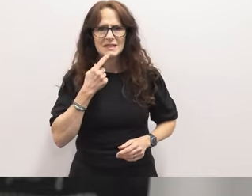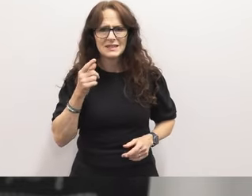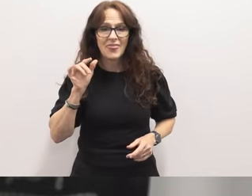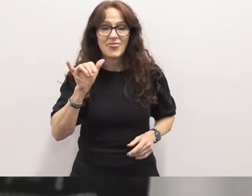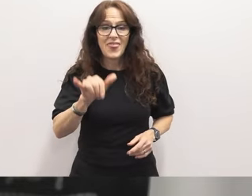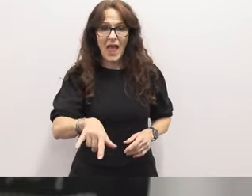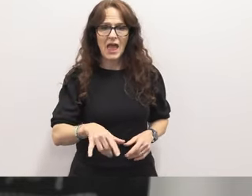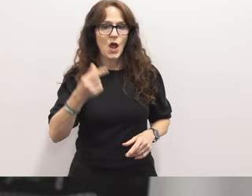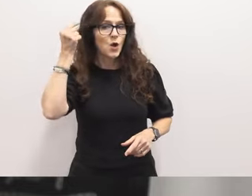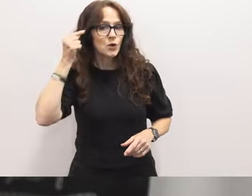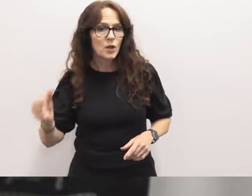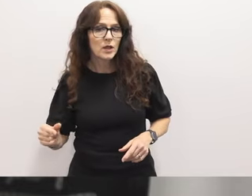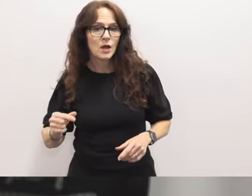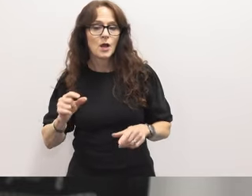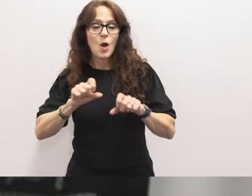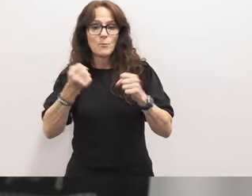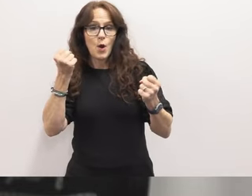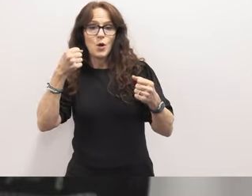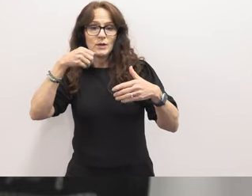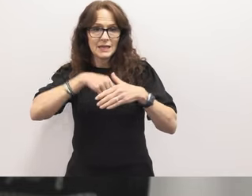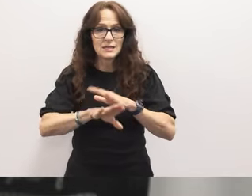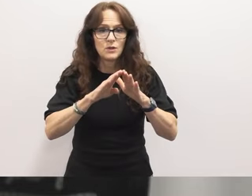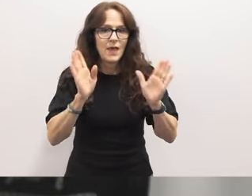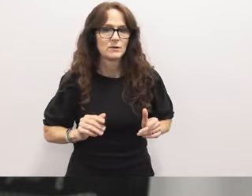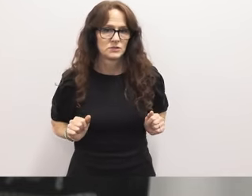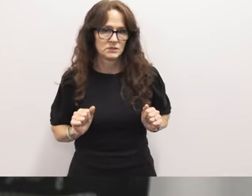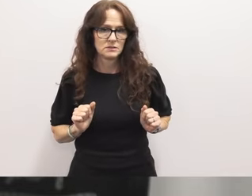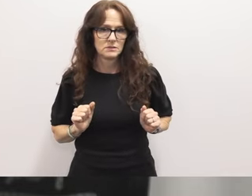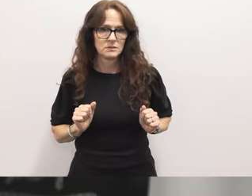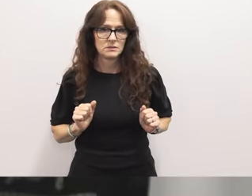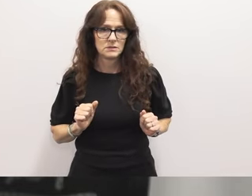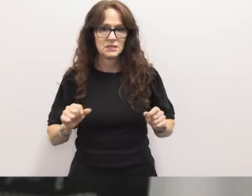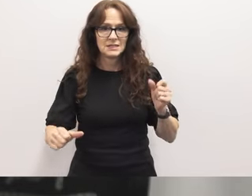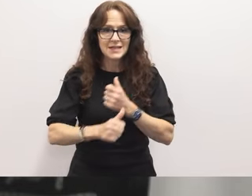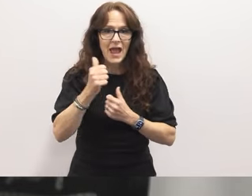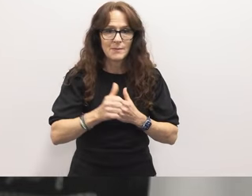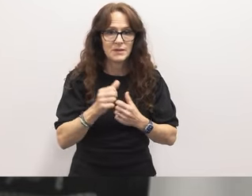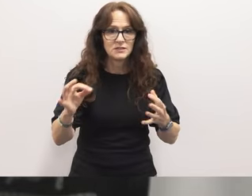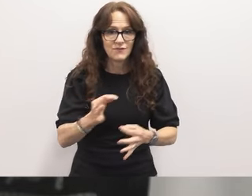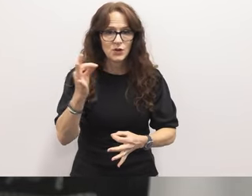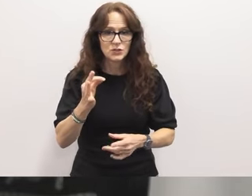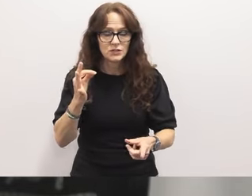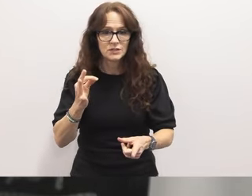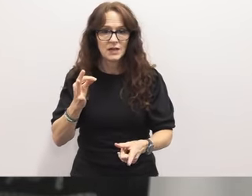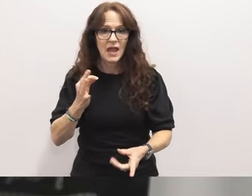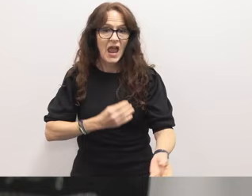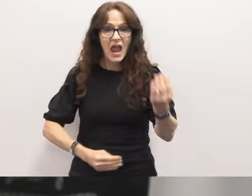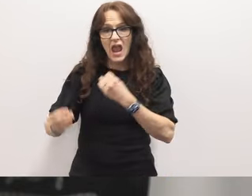broke into somebody's house. She damaged their furniture, she ate their food,